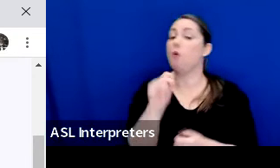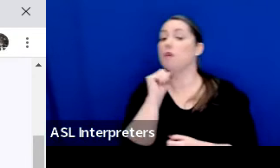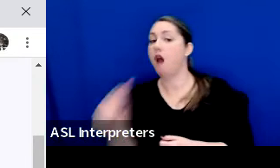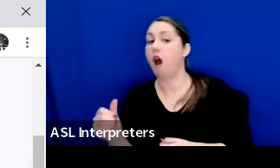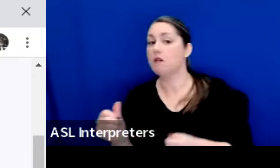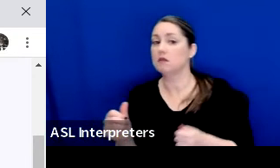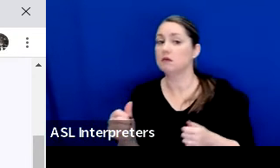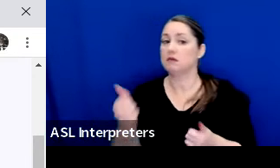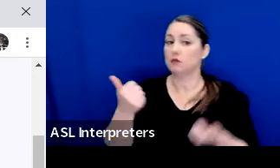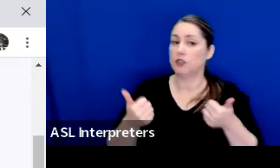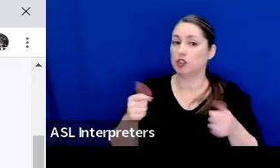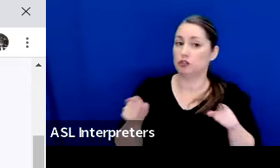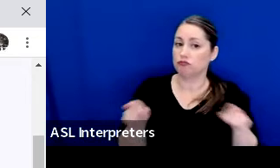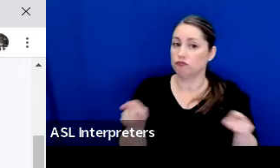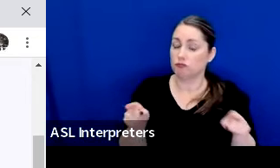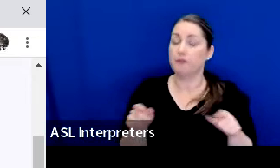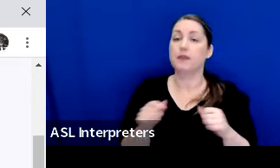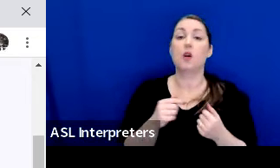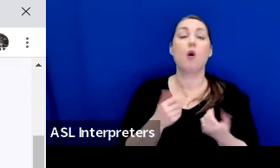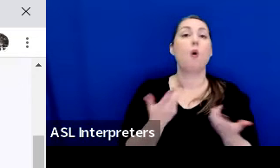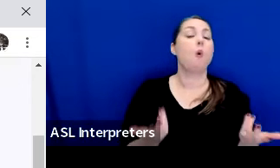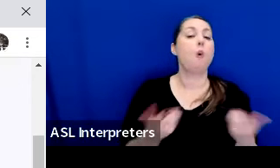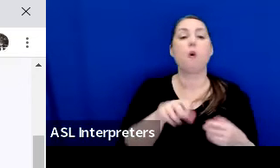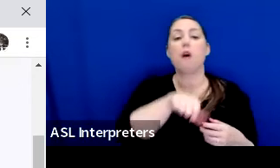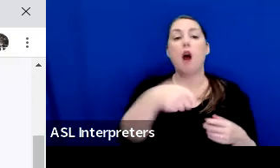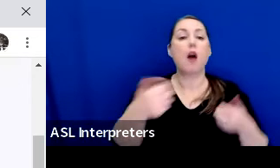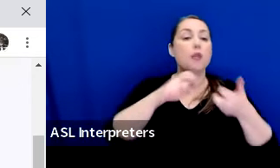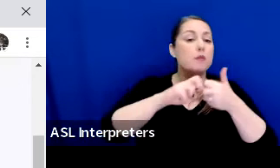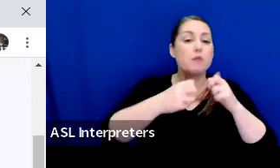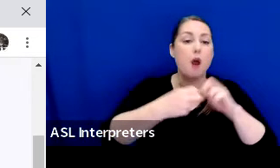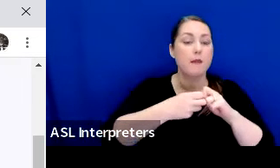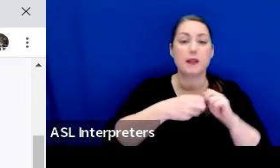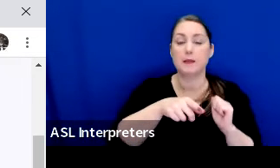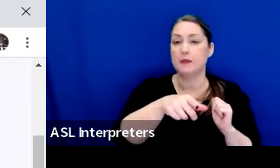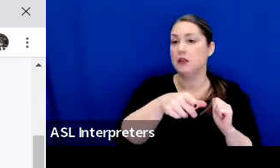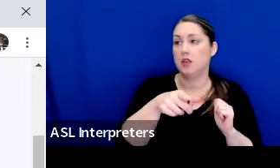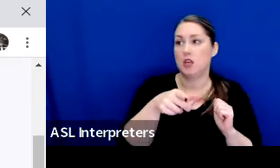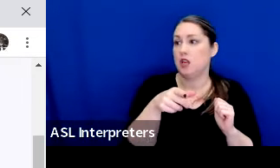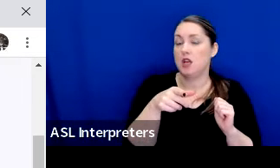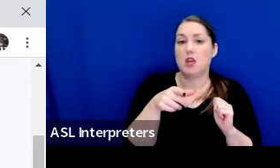And you can grab a problem that you don't have a code, then you can go that doesn't force or doesn't enforce.